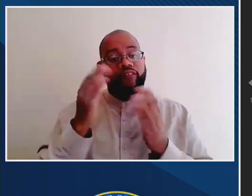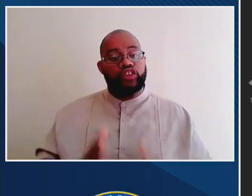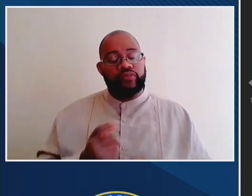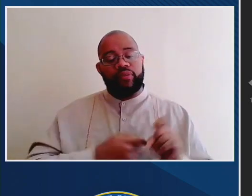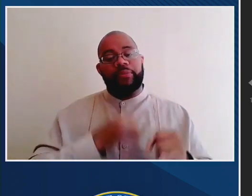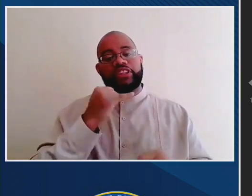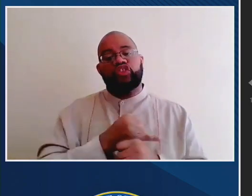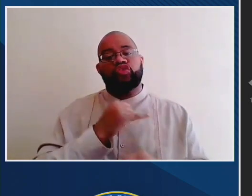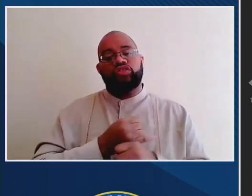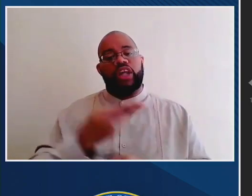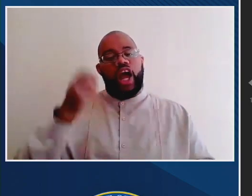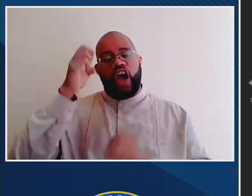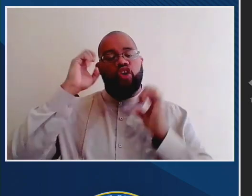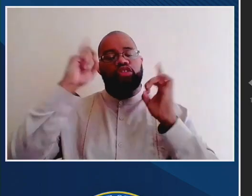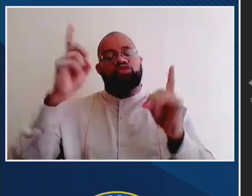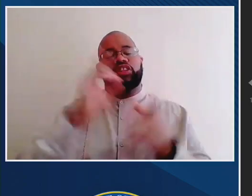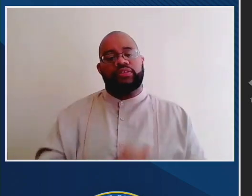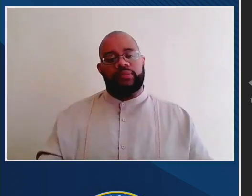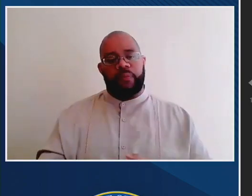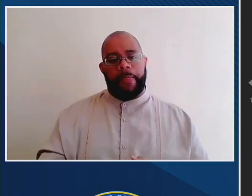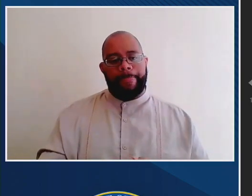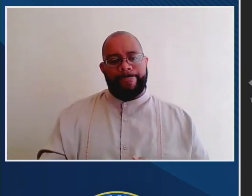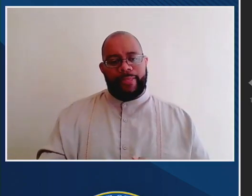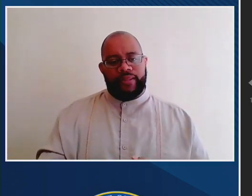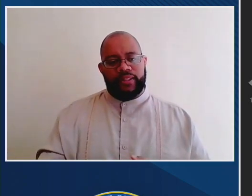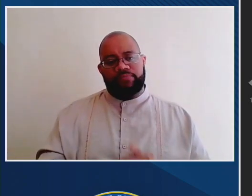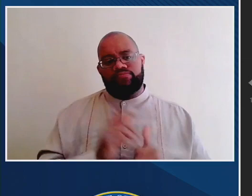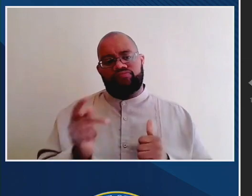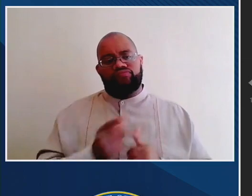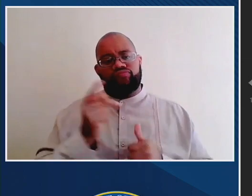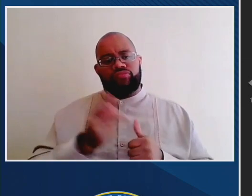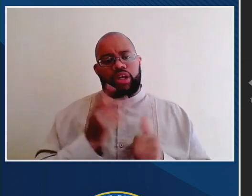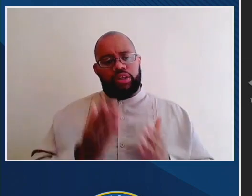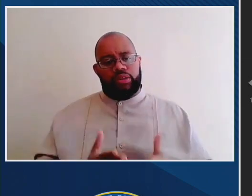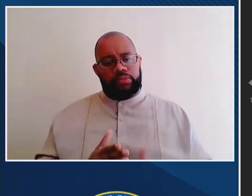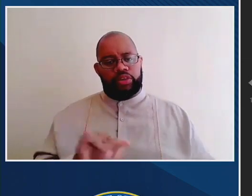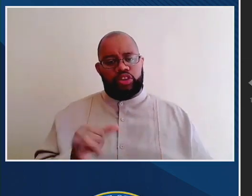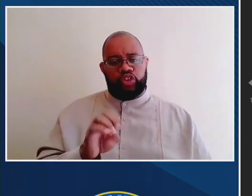higher education, primary Joe Weglarz.